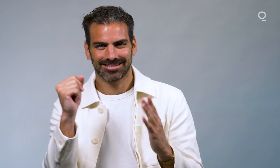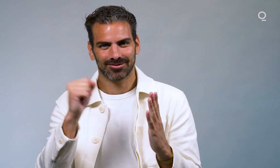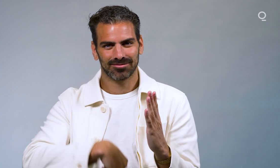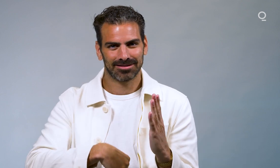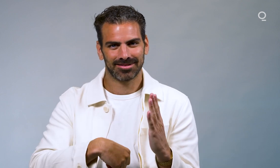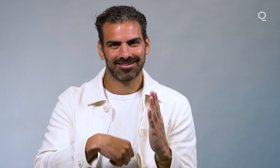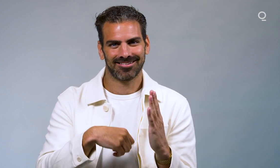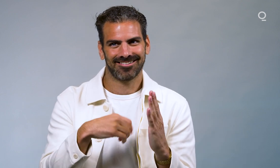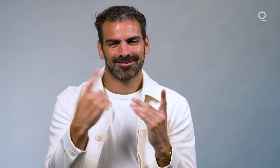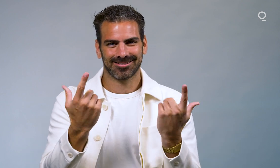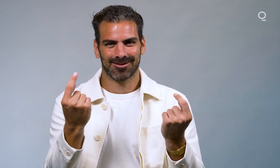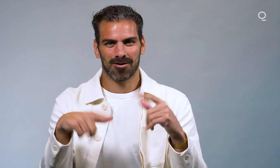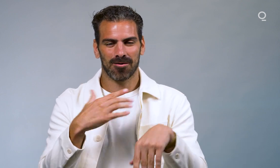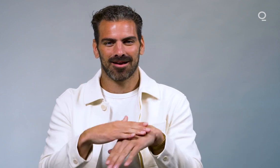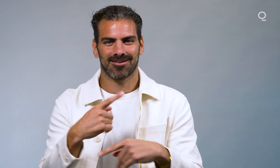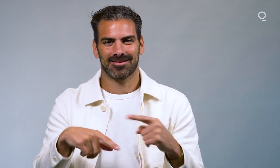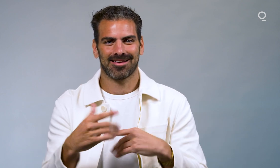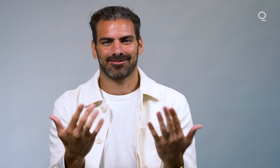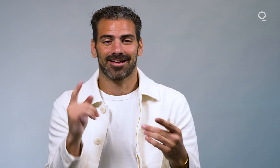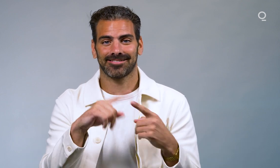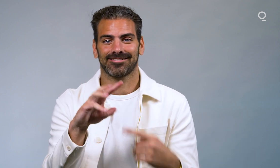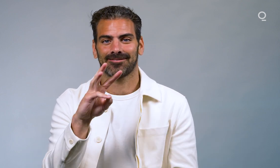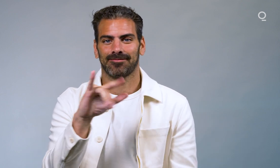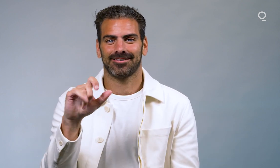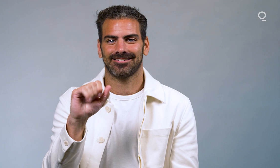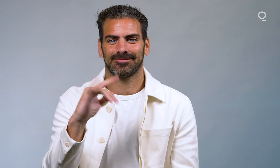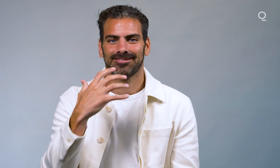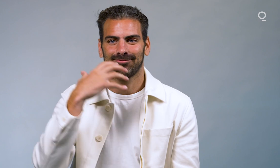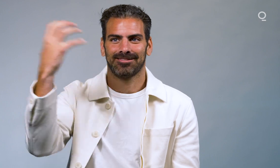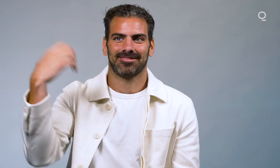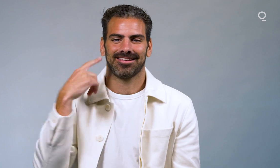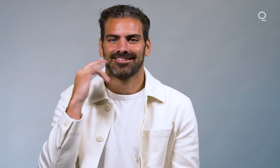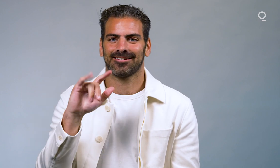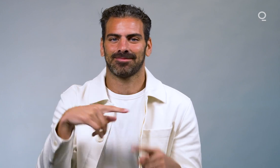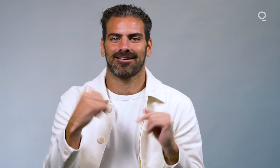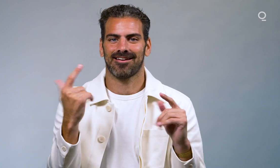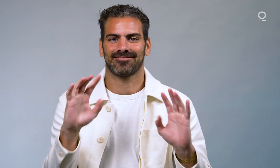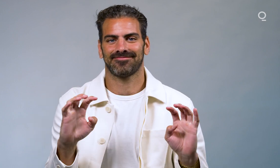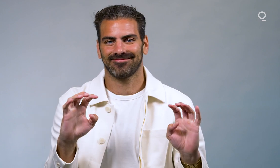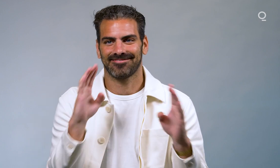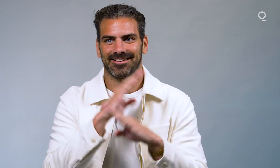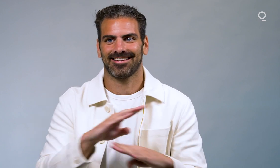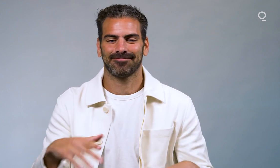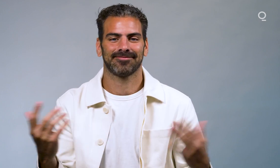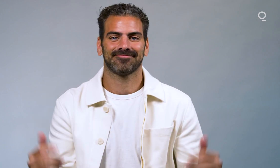initially. It seemed like a joke or like a scripted bit, but no, soon as Will Smith started screaming,